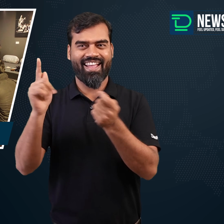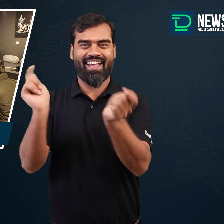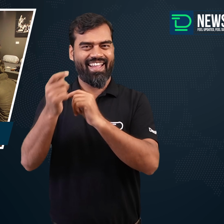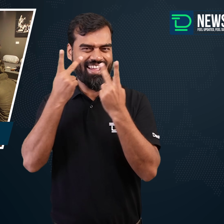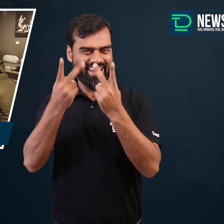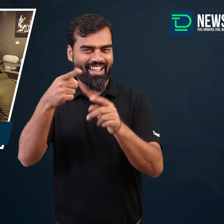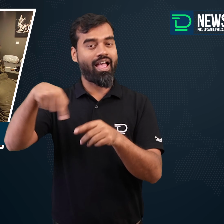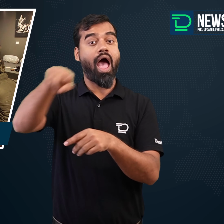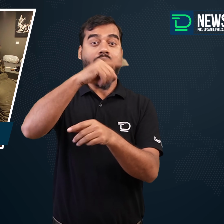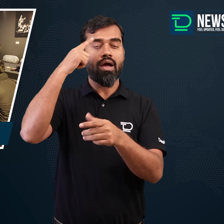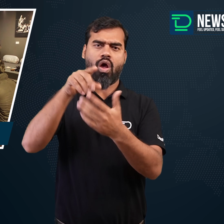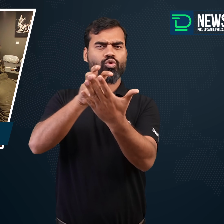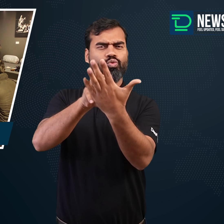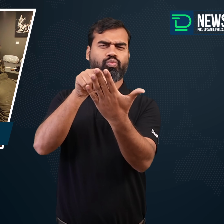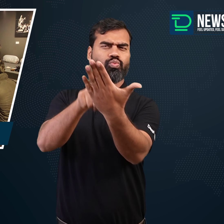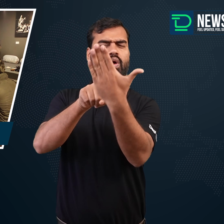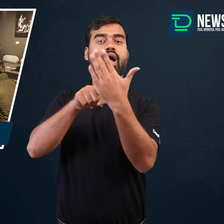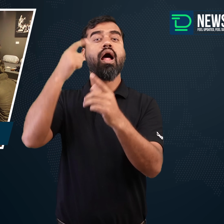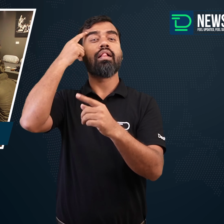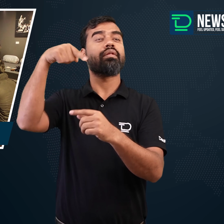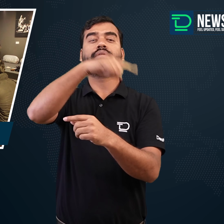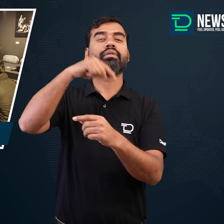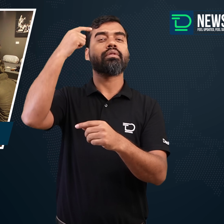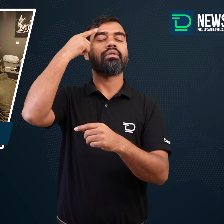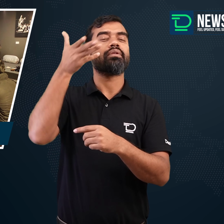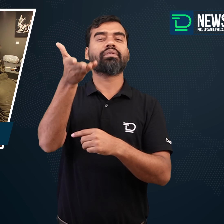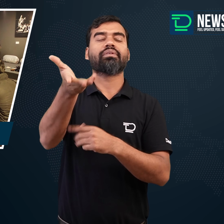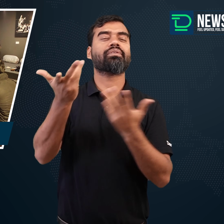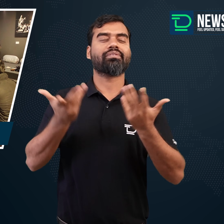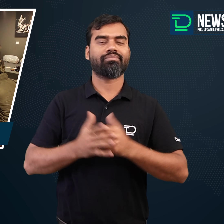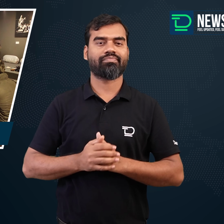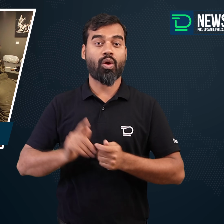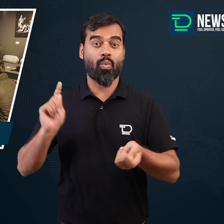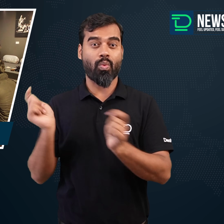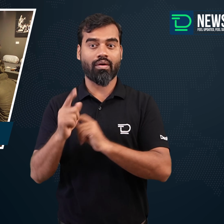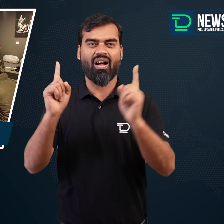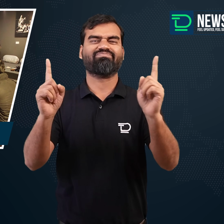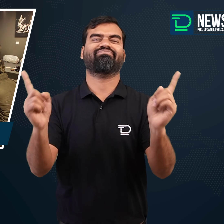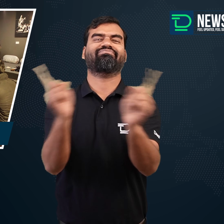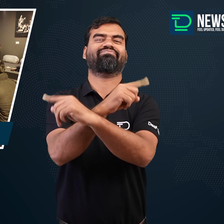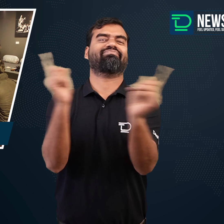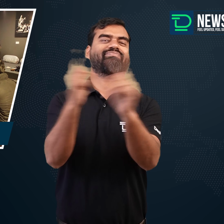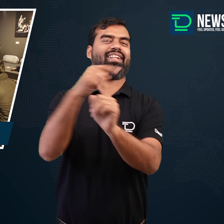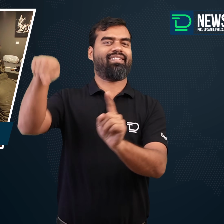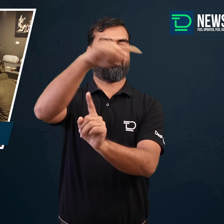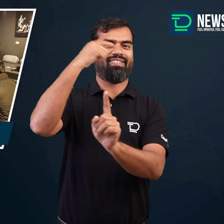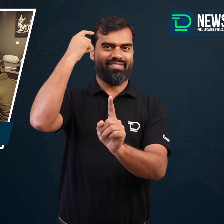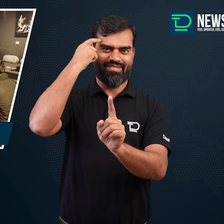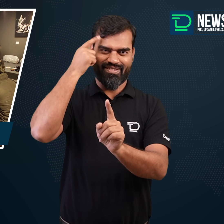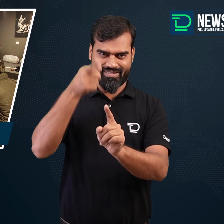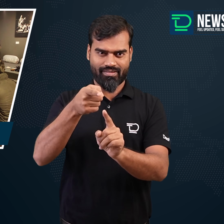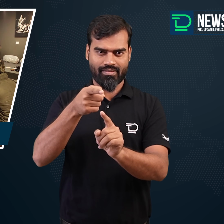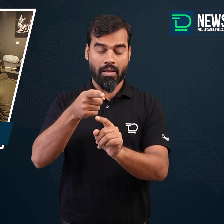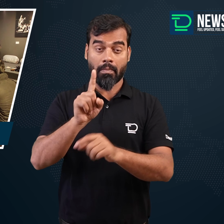During that time, we all think the batting team will change their positions.